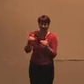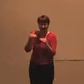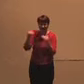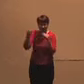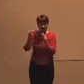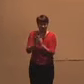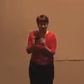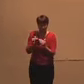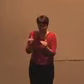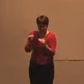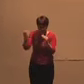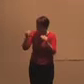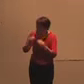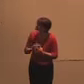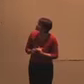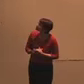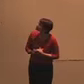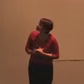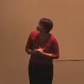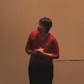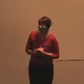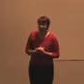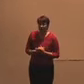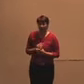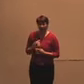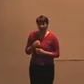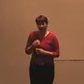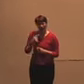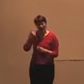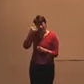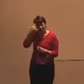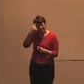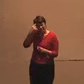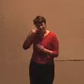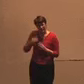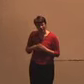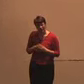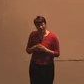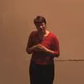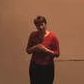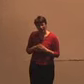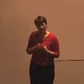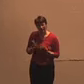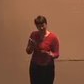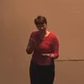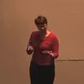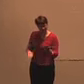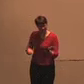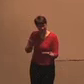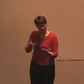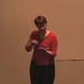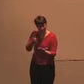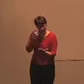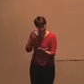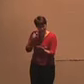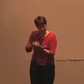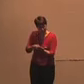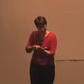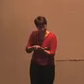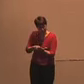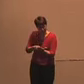And I think you might notice most of the bookshelves